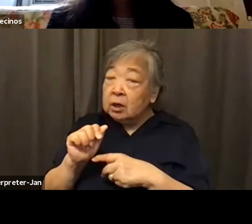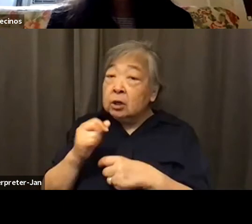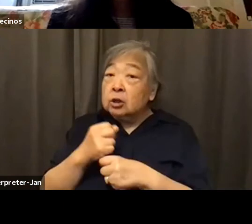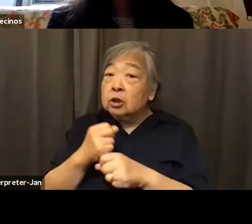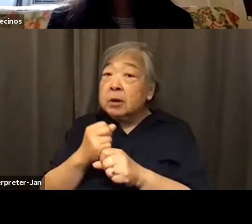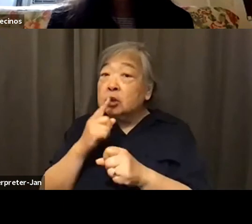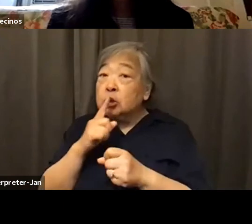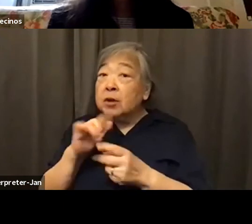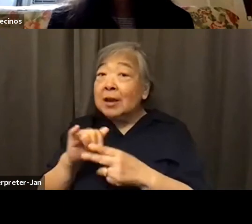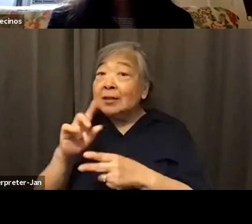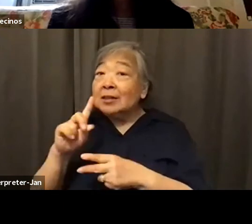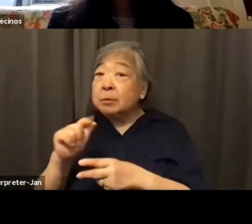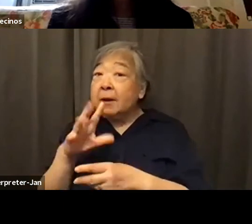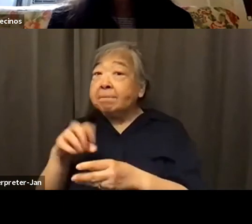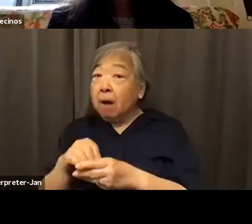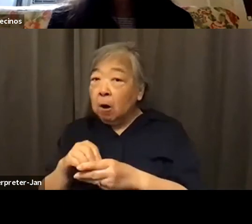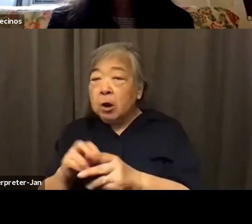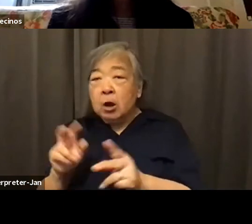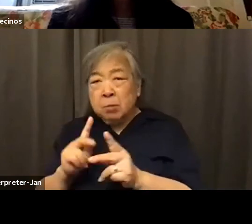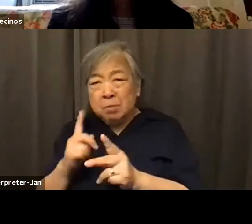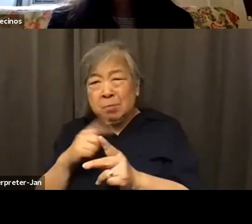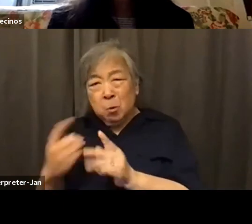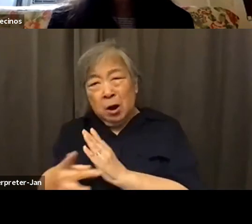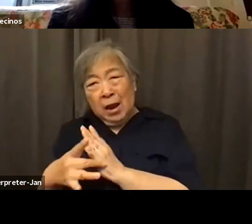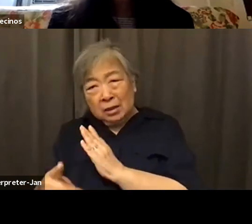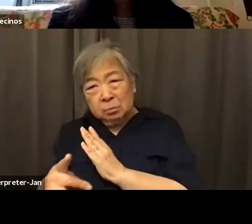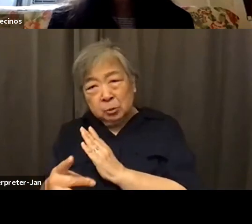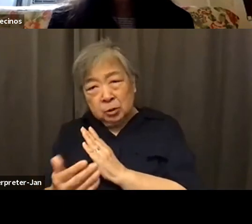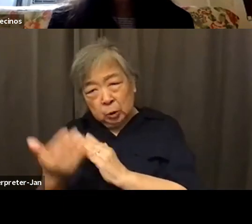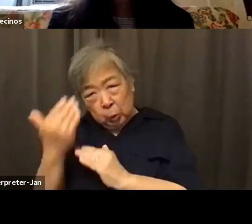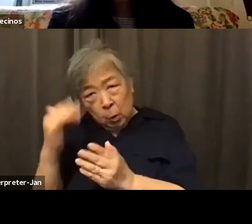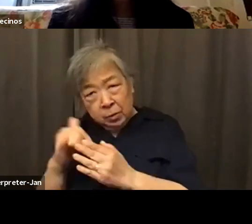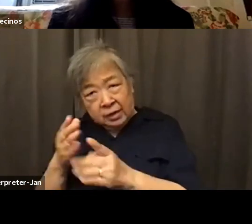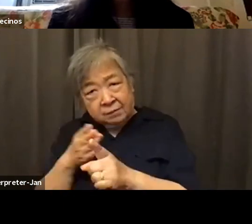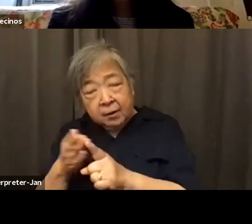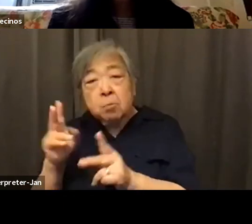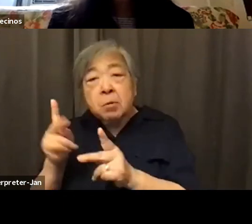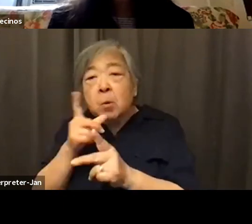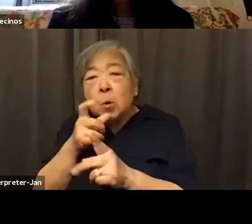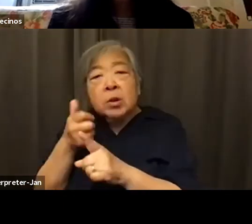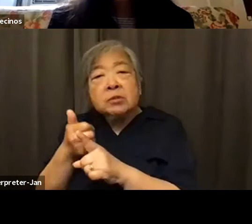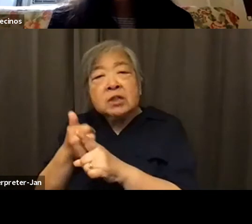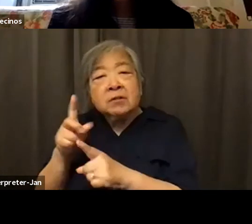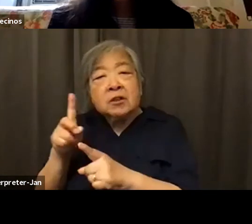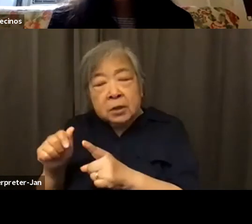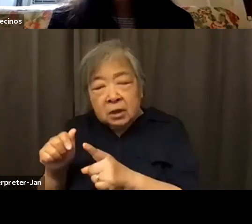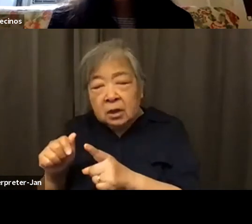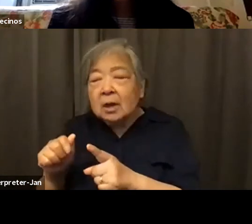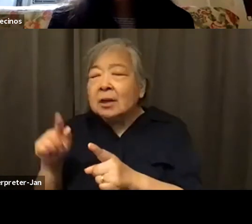of it and the people who are experts in this field and those with disabilities all need to be included in this conversation.